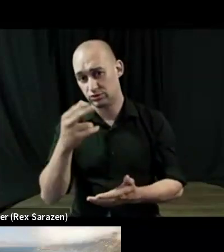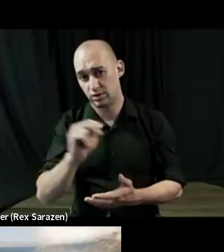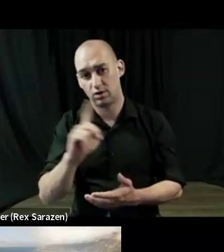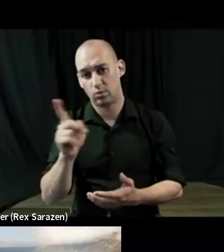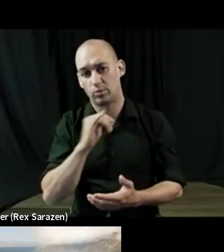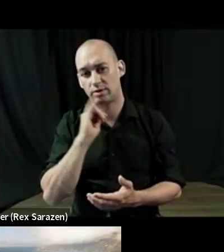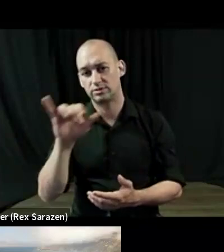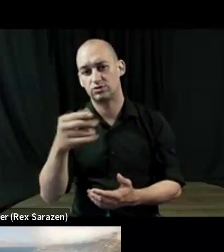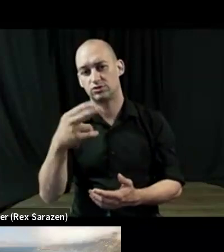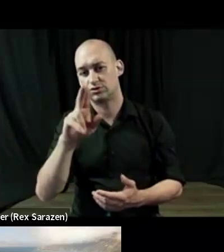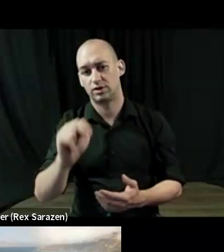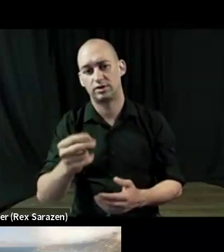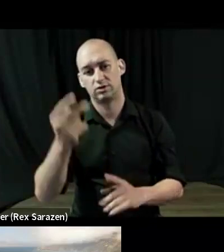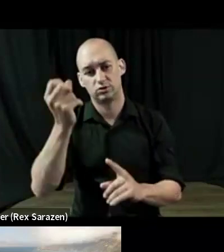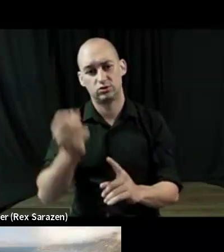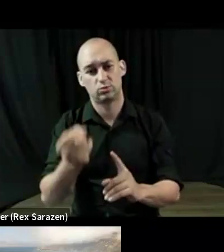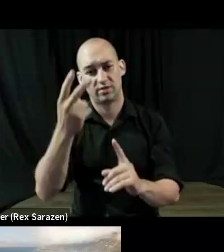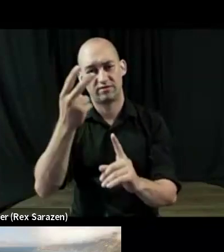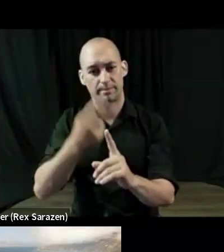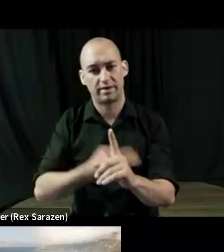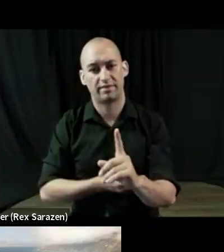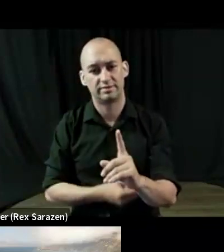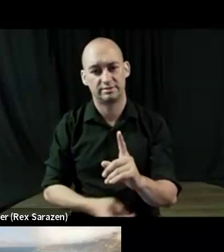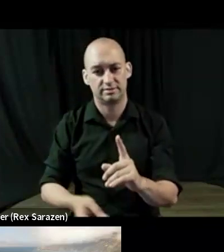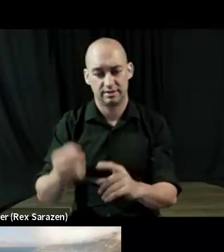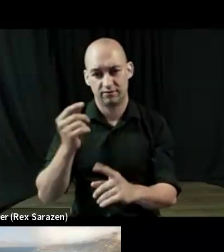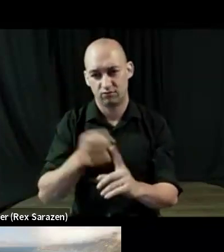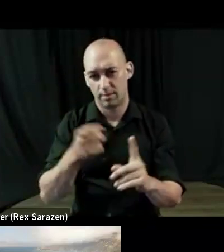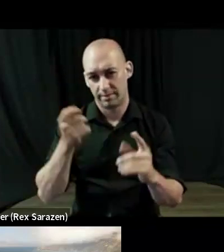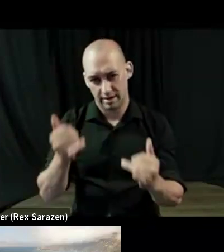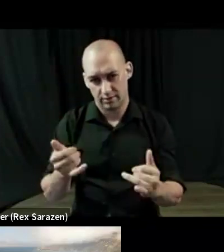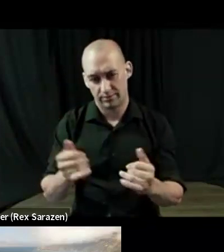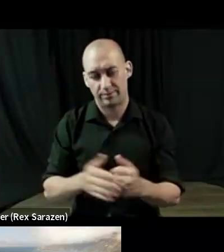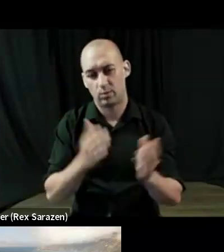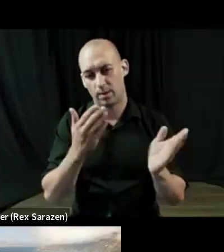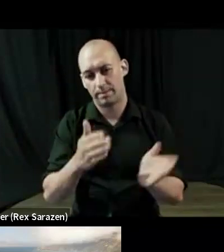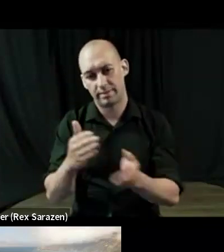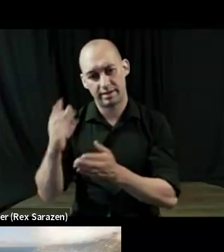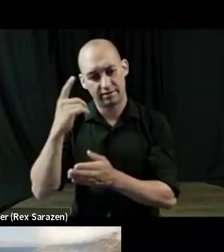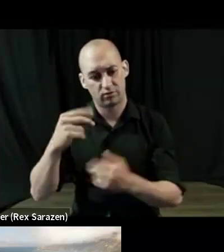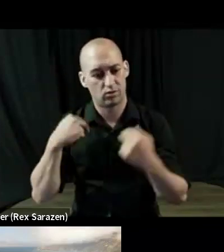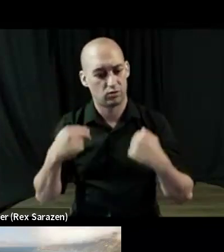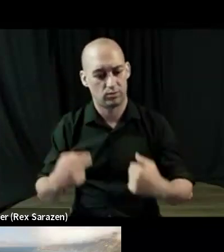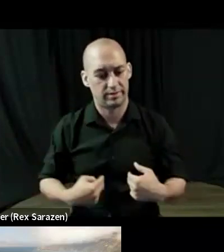from now? So actually, where we're planning for human beings and not just talking about